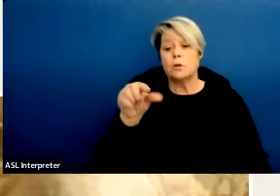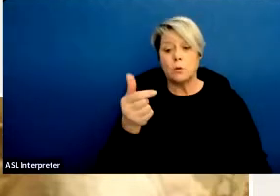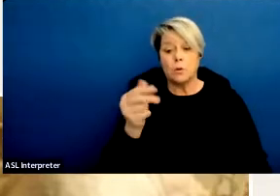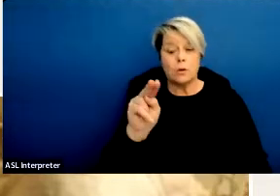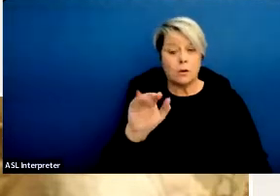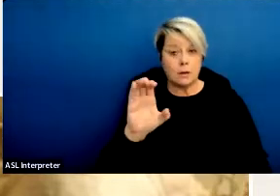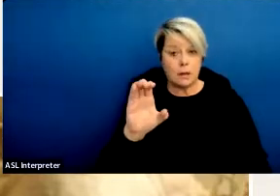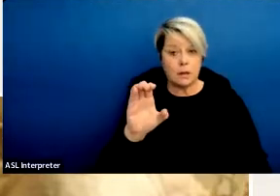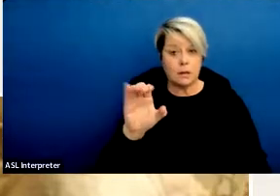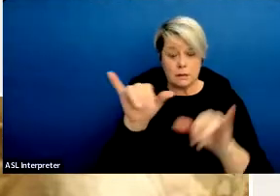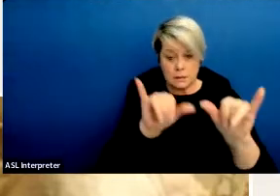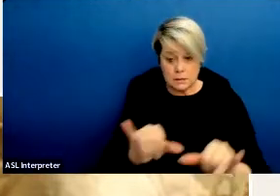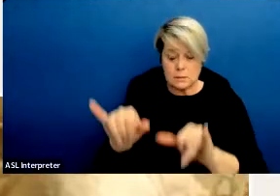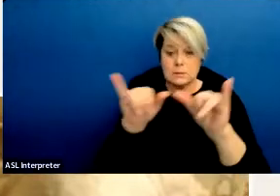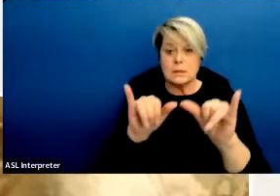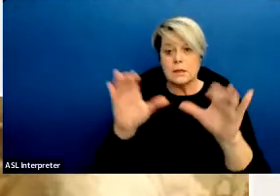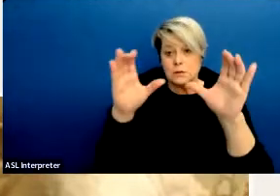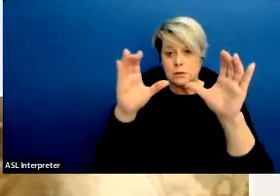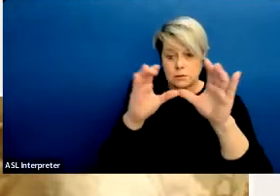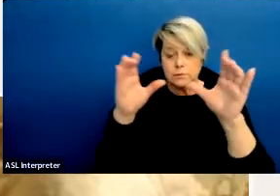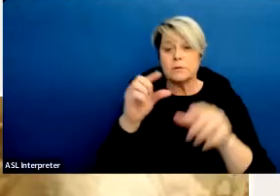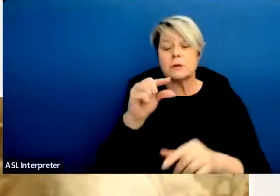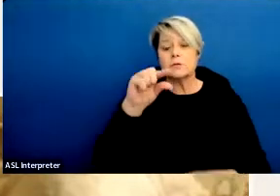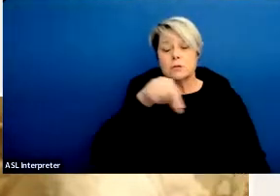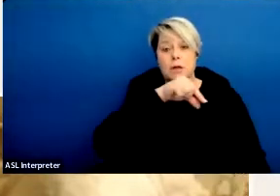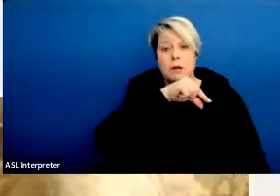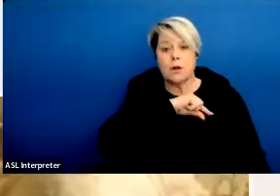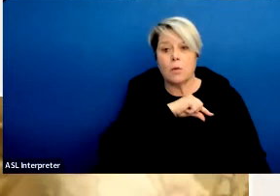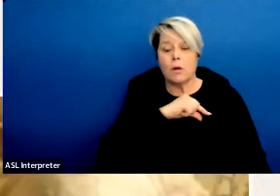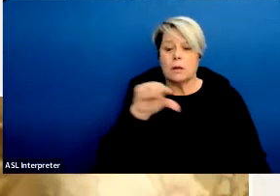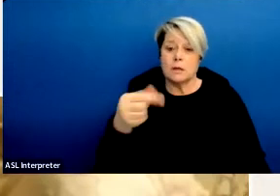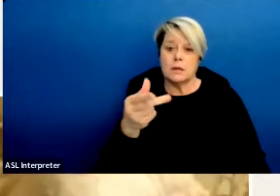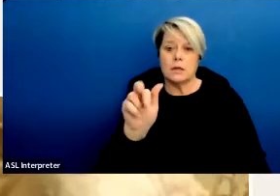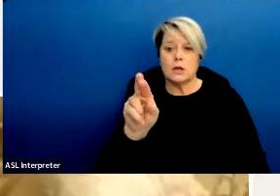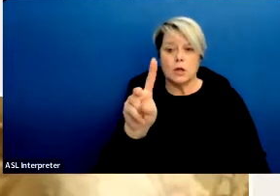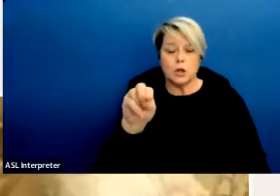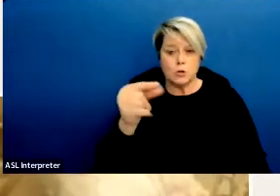certification. Organic standards and certification